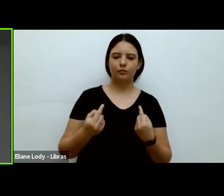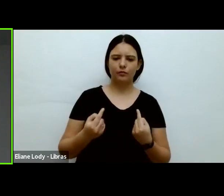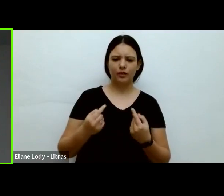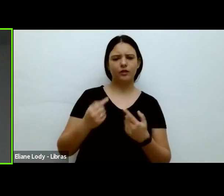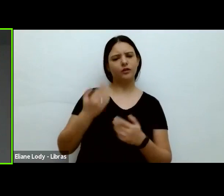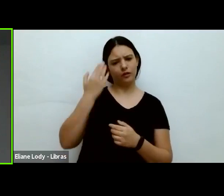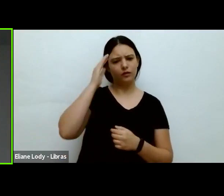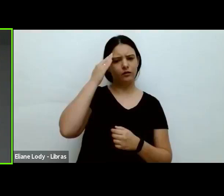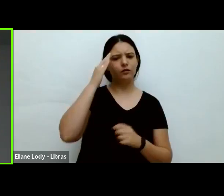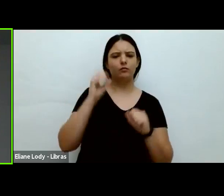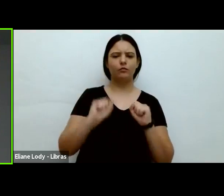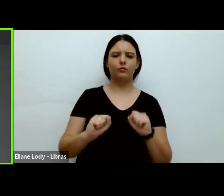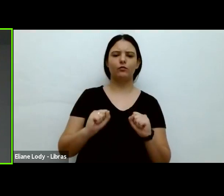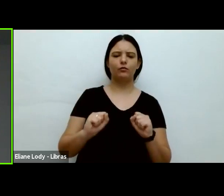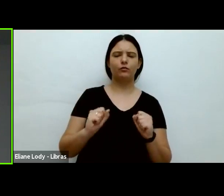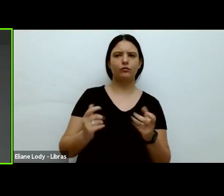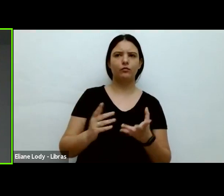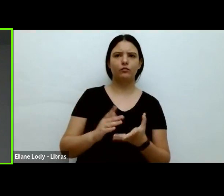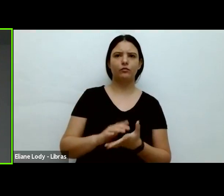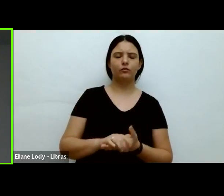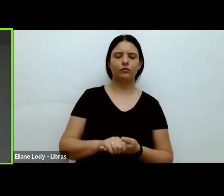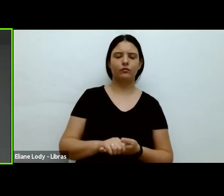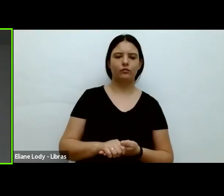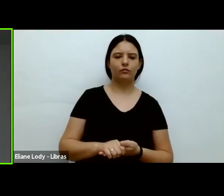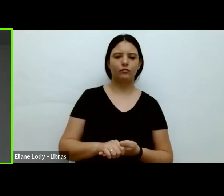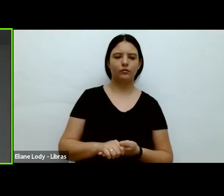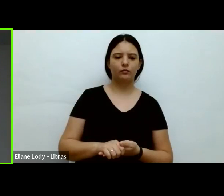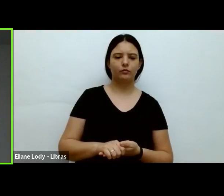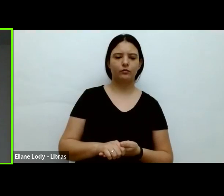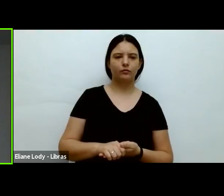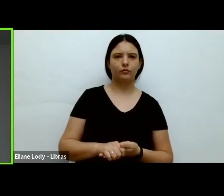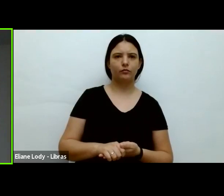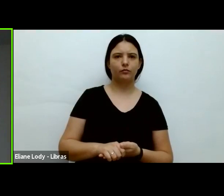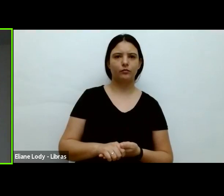that.